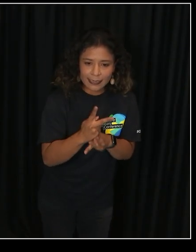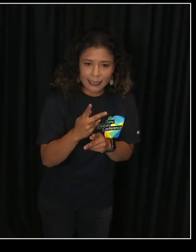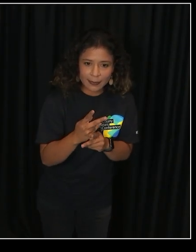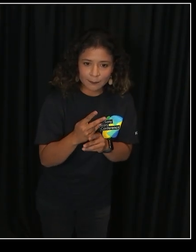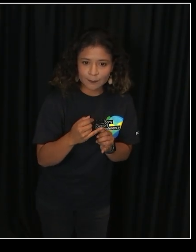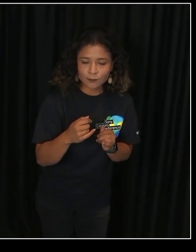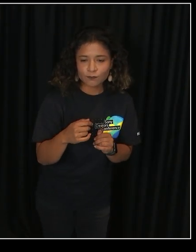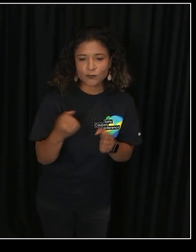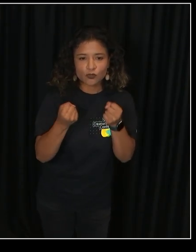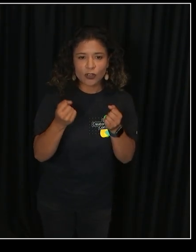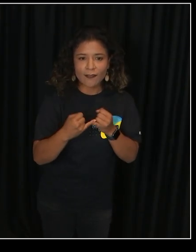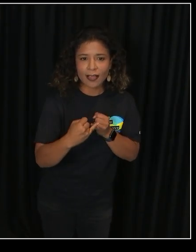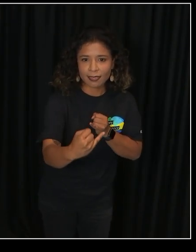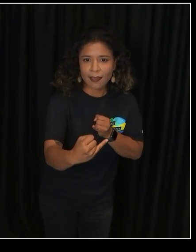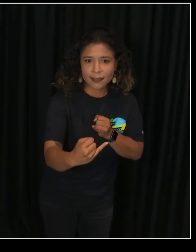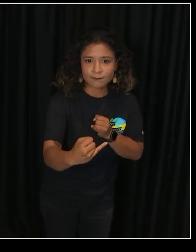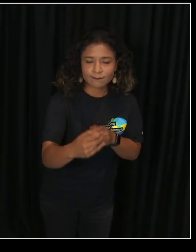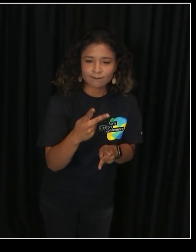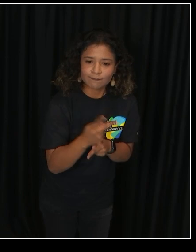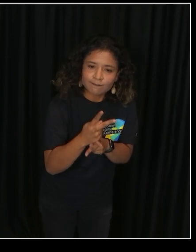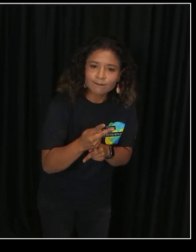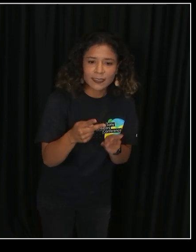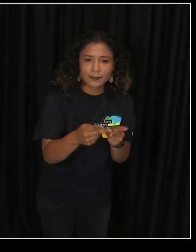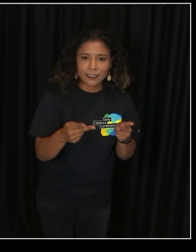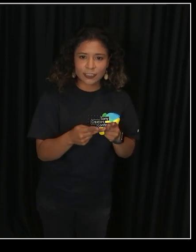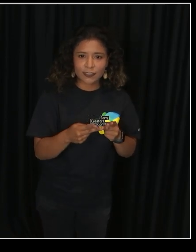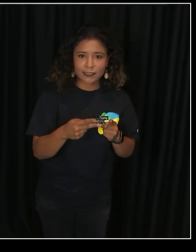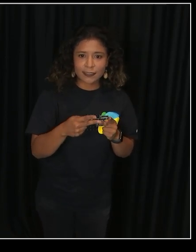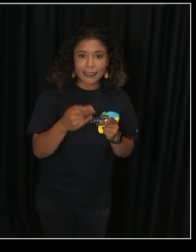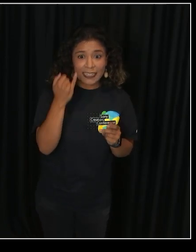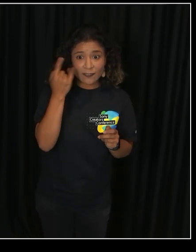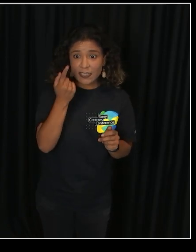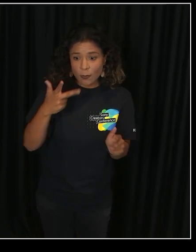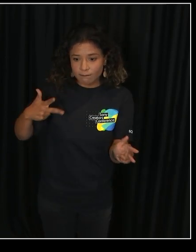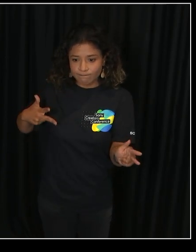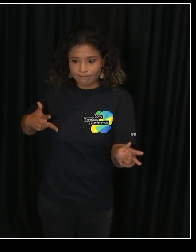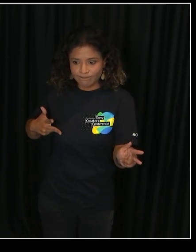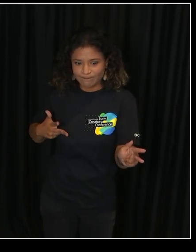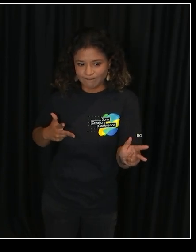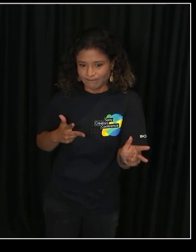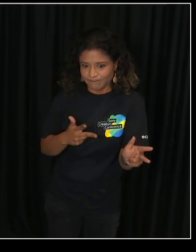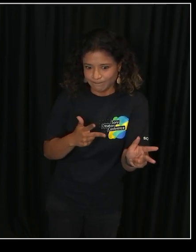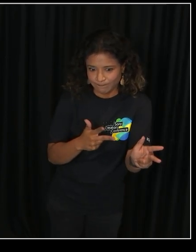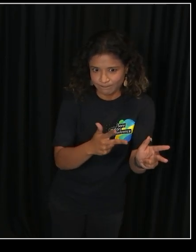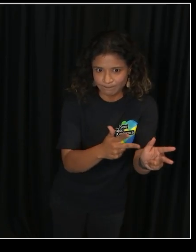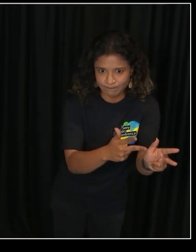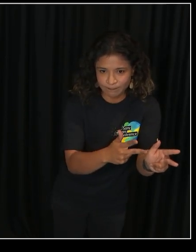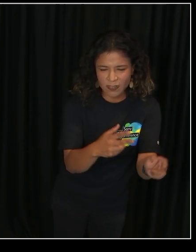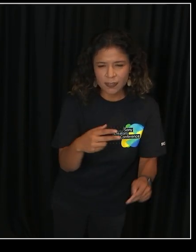when you're being approached at speed from behind. So we just determined after investigating that